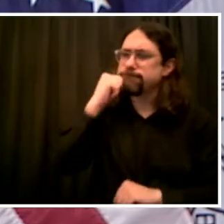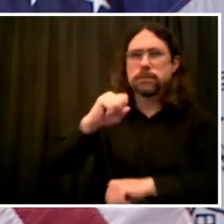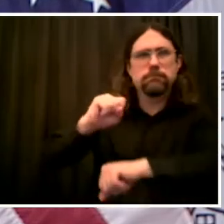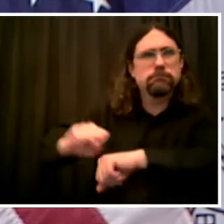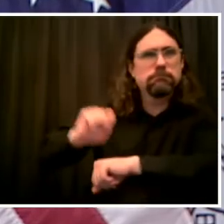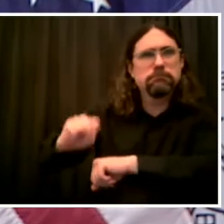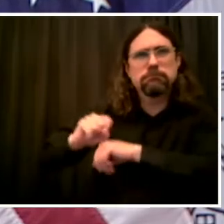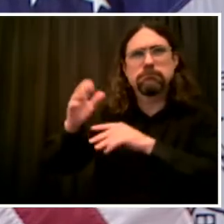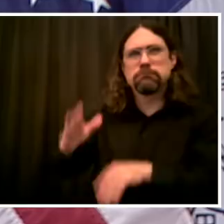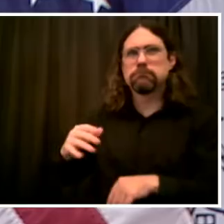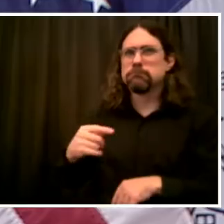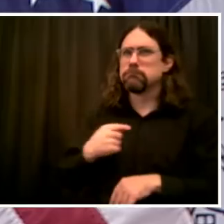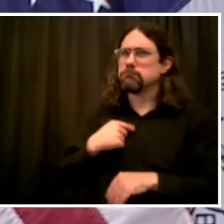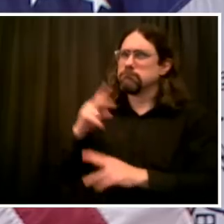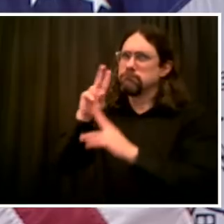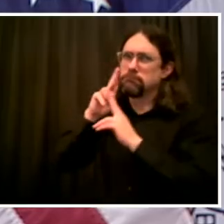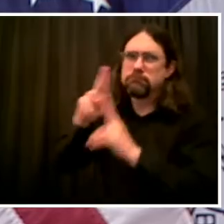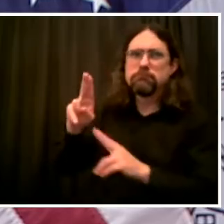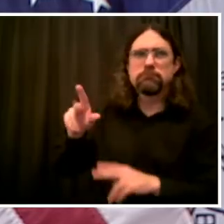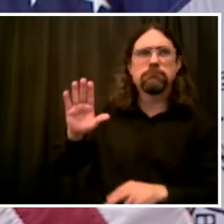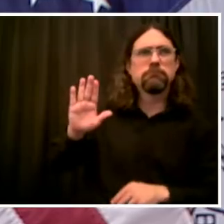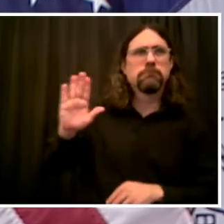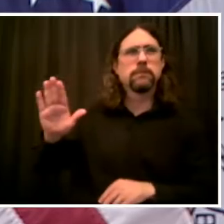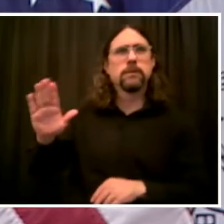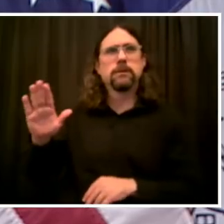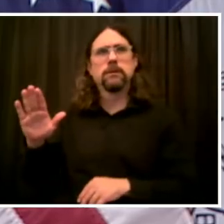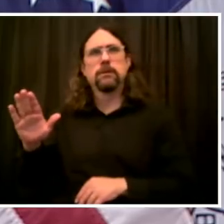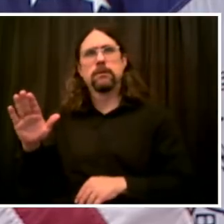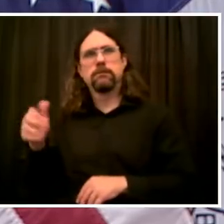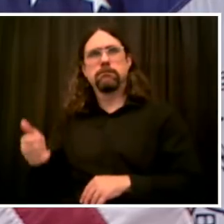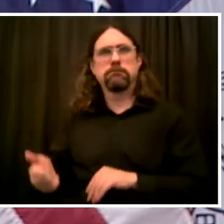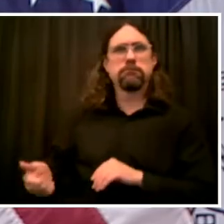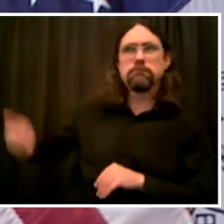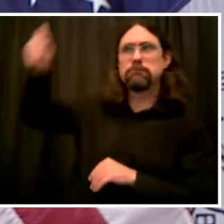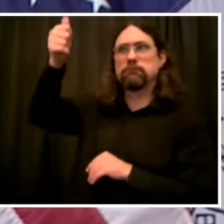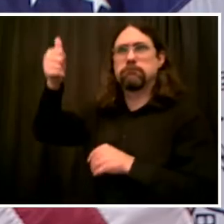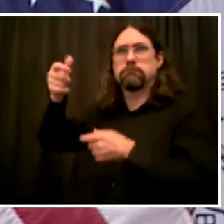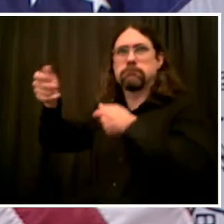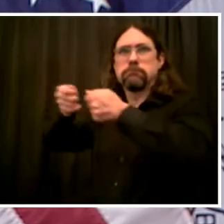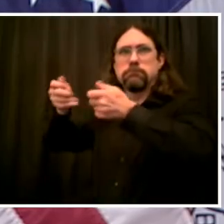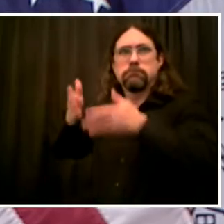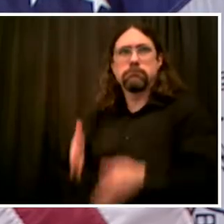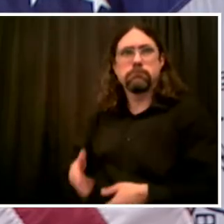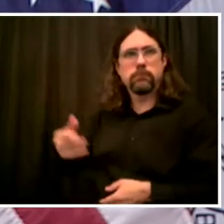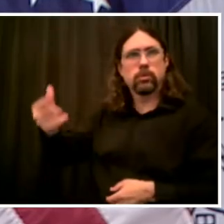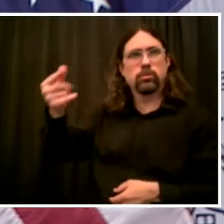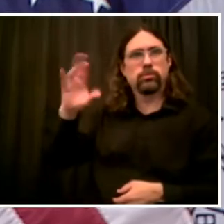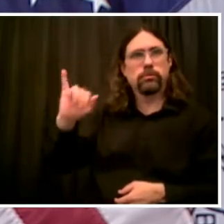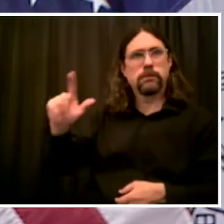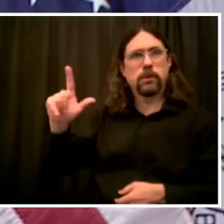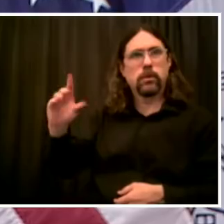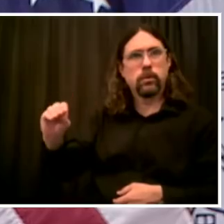THEY ASKED ME ON THE DAY THEY WORKED AND PARTICULAR RESPECT FOR THE